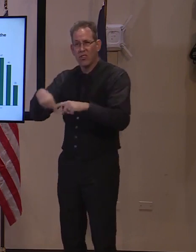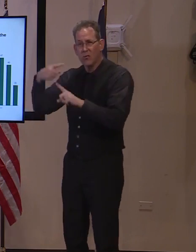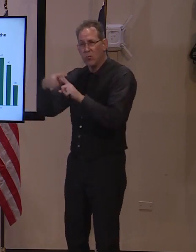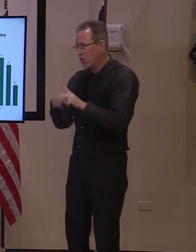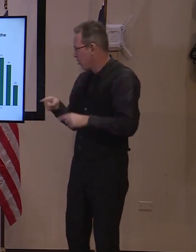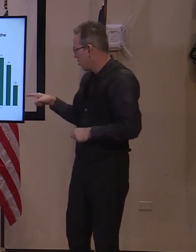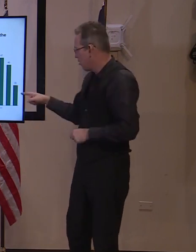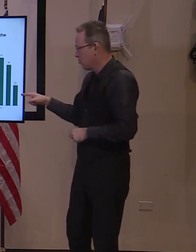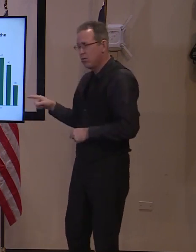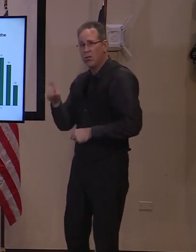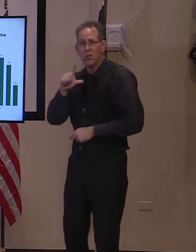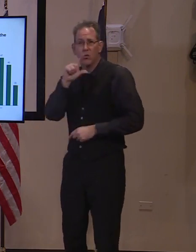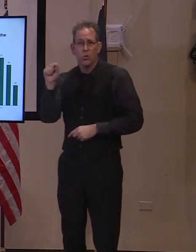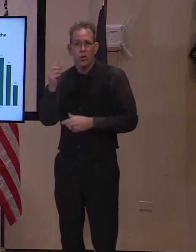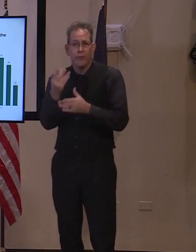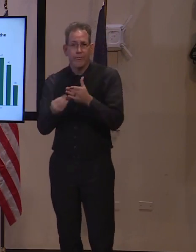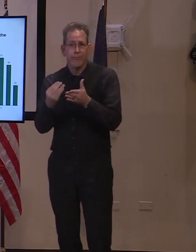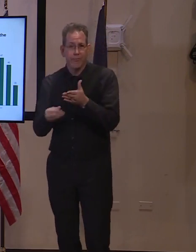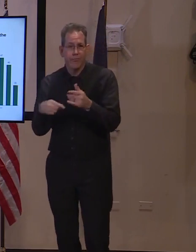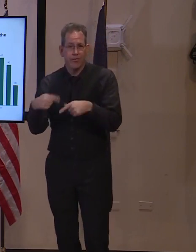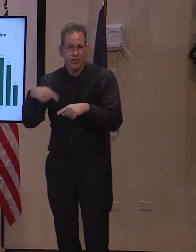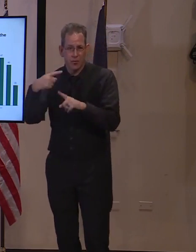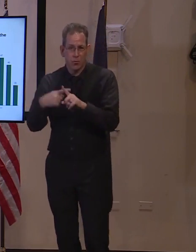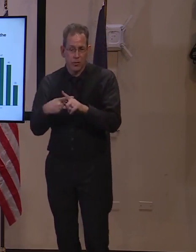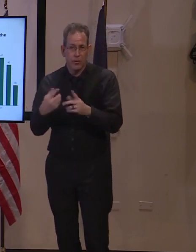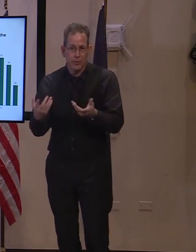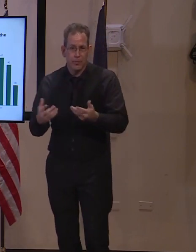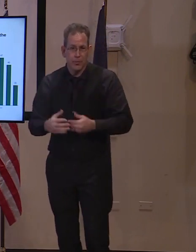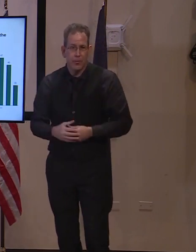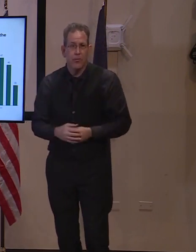I mentioned earlier the difference between those that are fully vaccinated